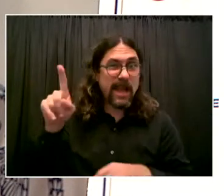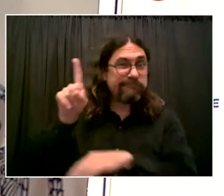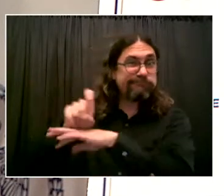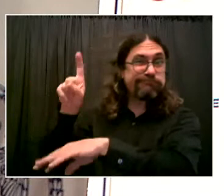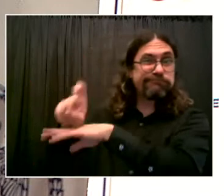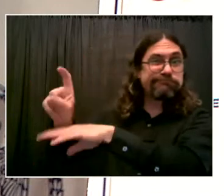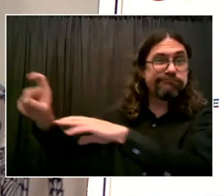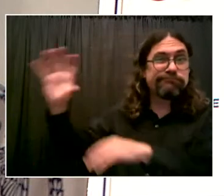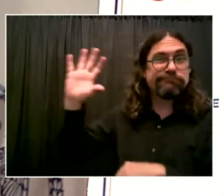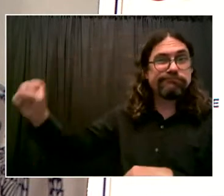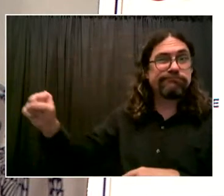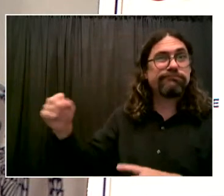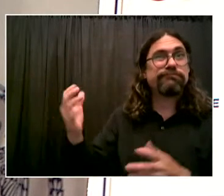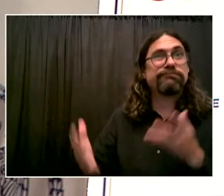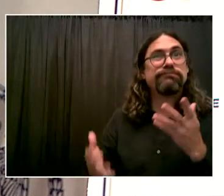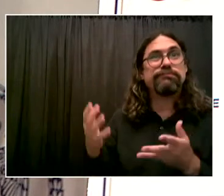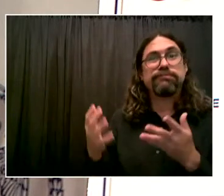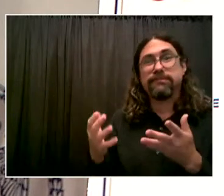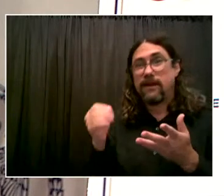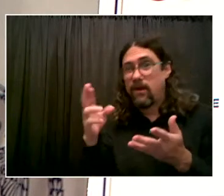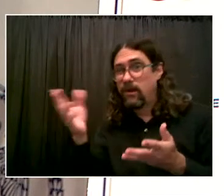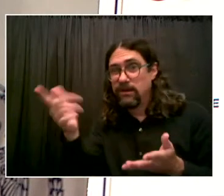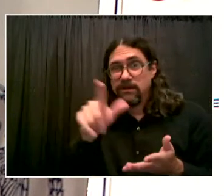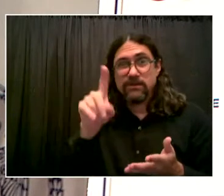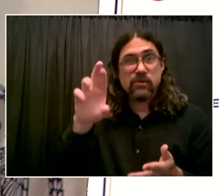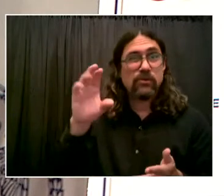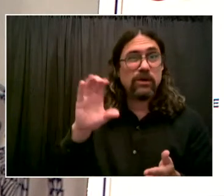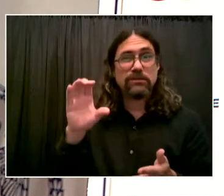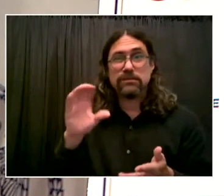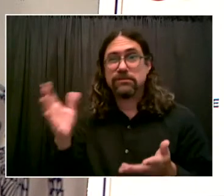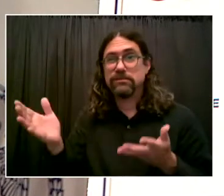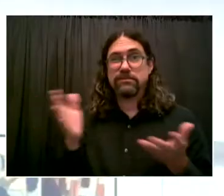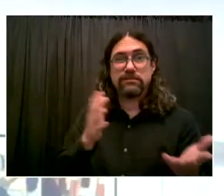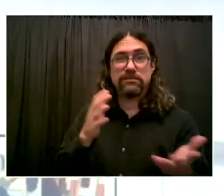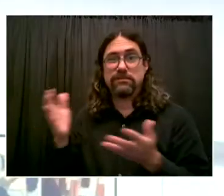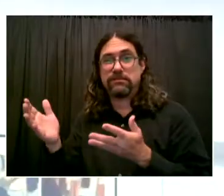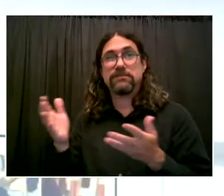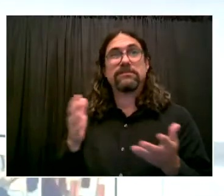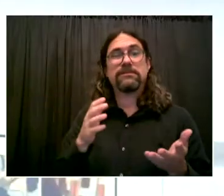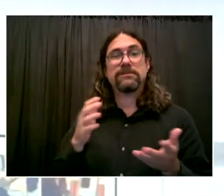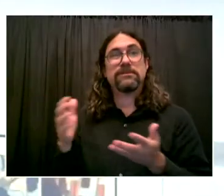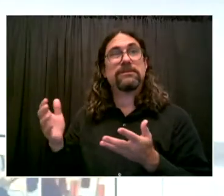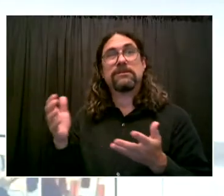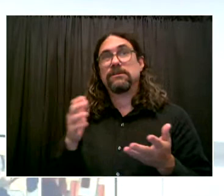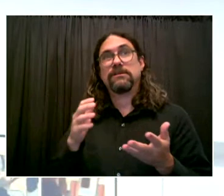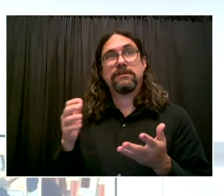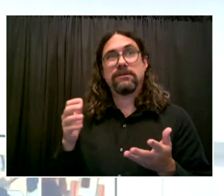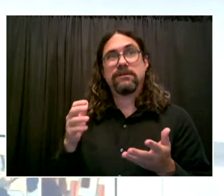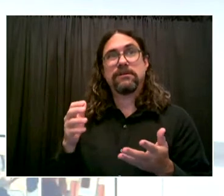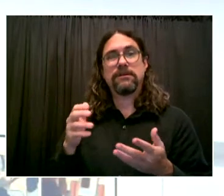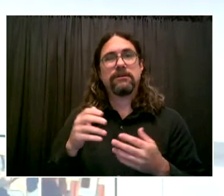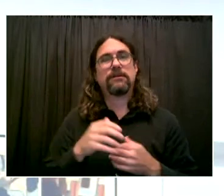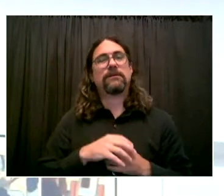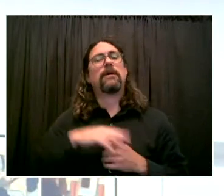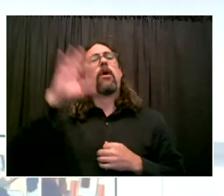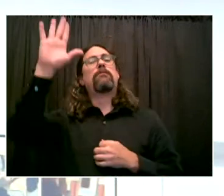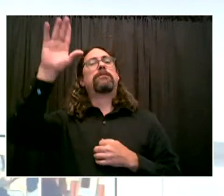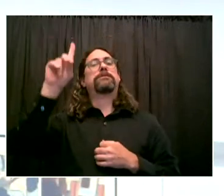OR YOU MAY NOT BE THERE AT ALL. DR. KATZ, DR. CHOKSHI, CAN YOU